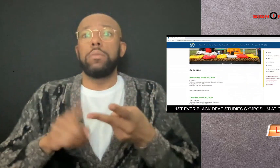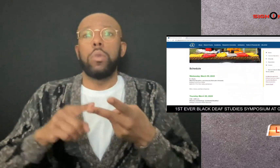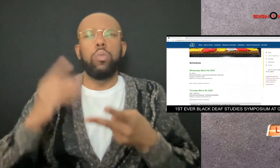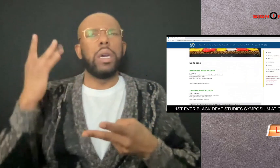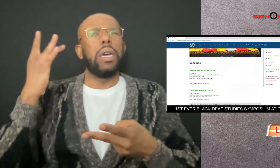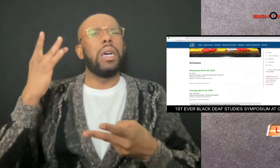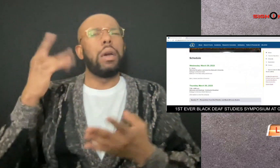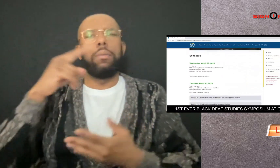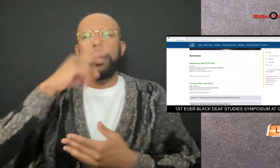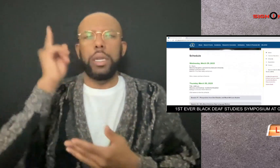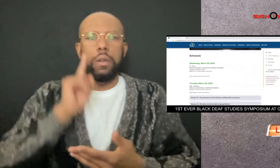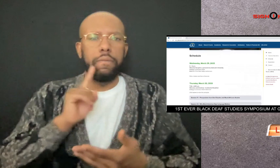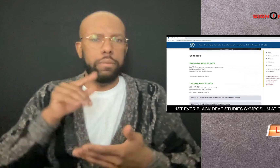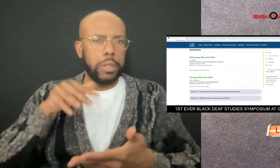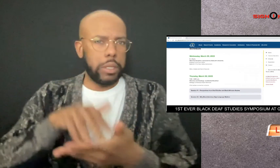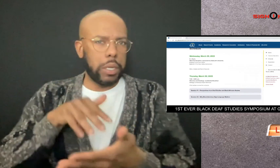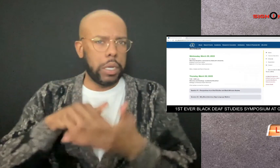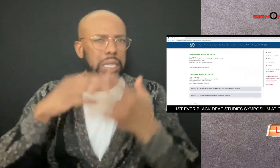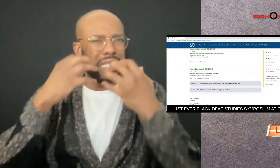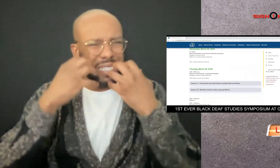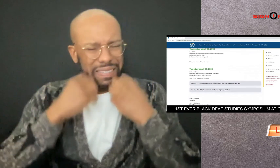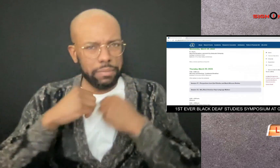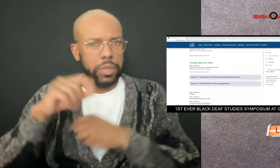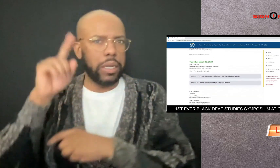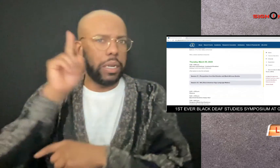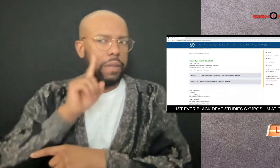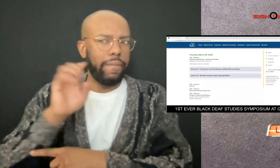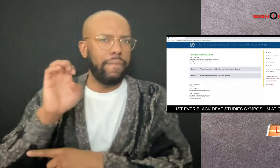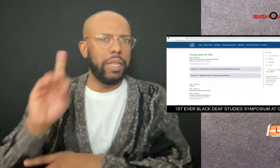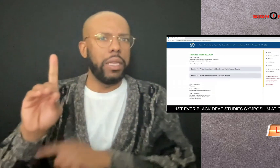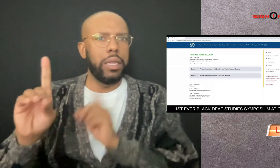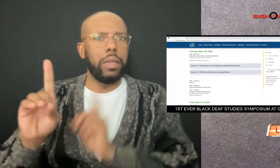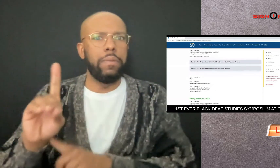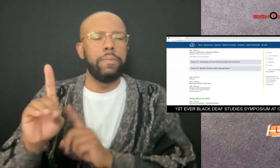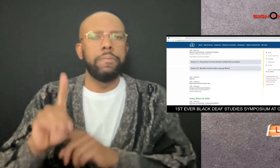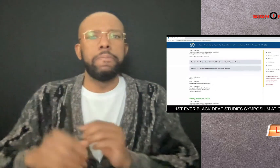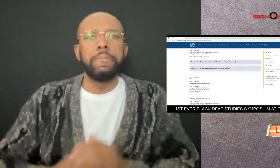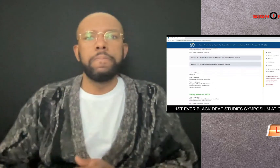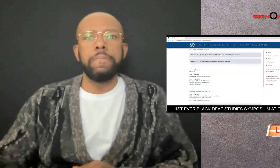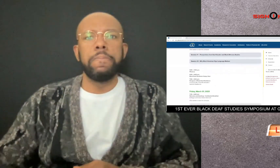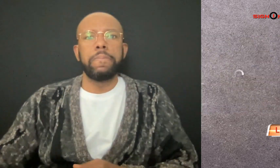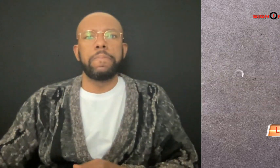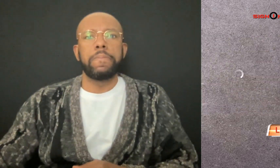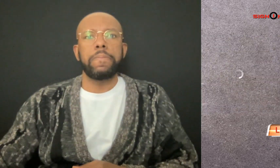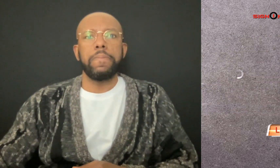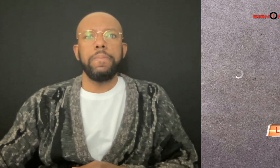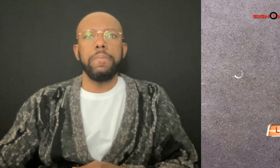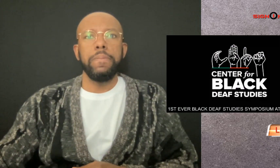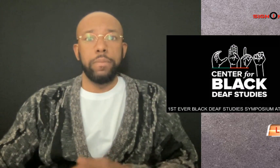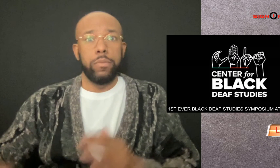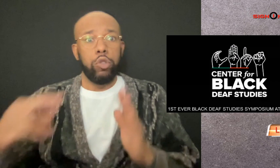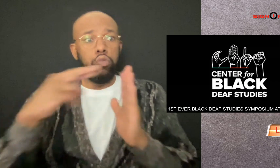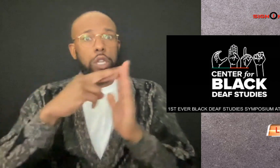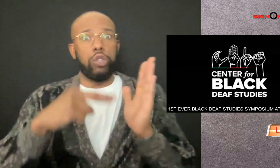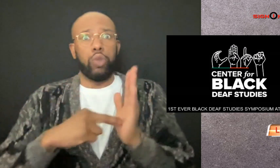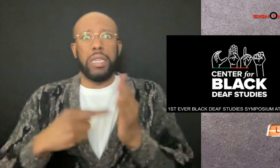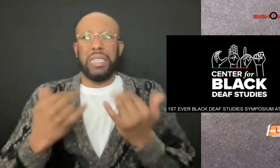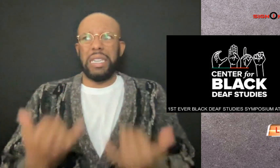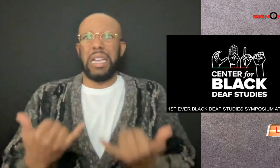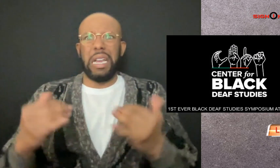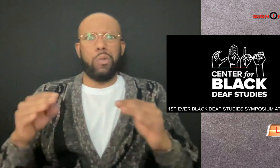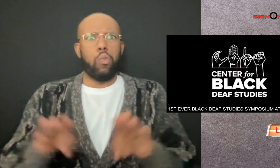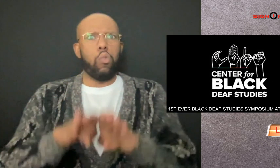and why black deaf studies matter in deaf education registration is open now